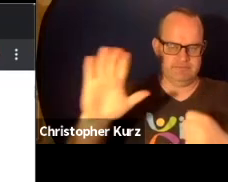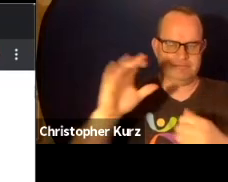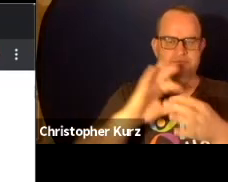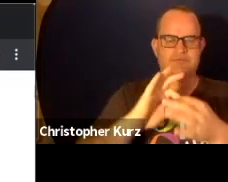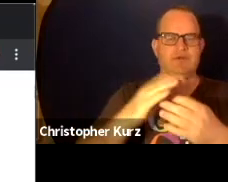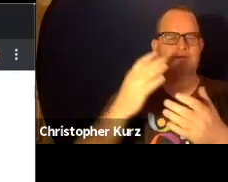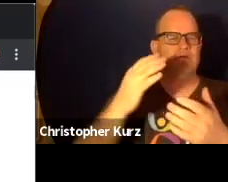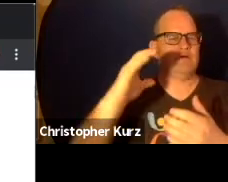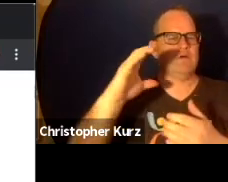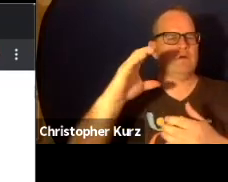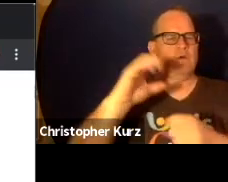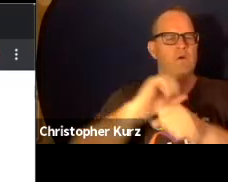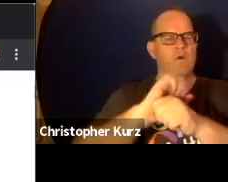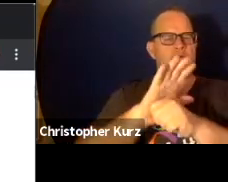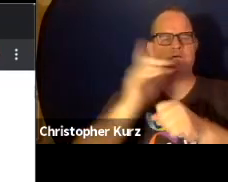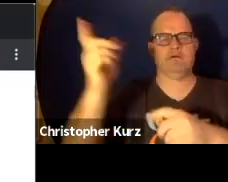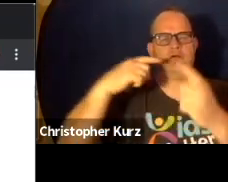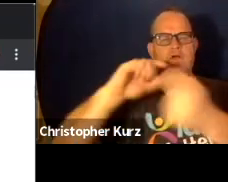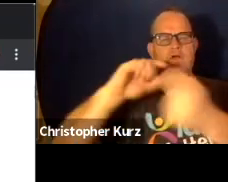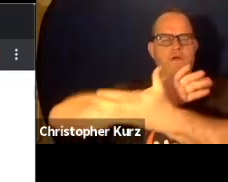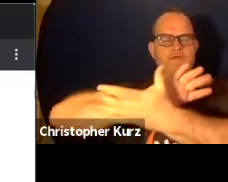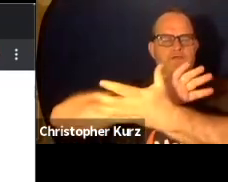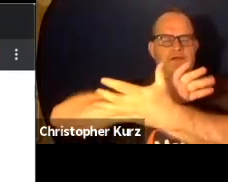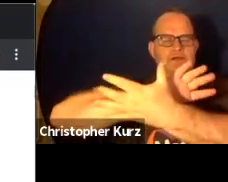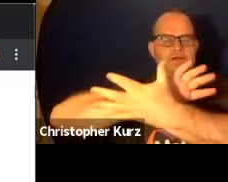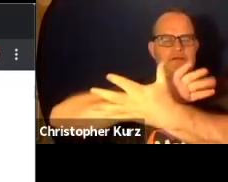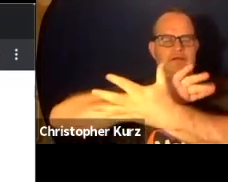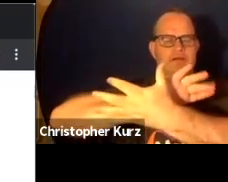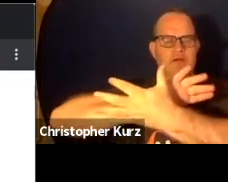you can select one to create a game.